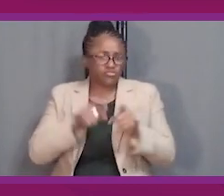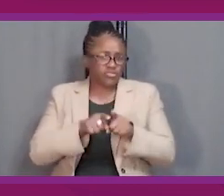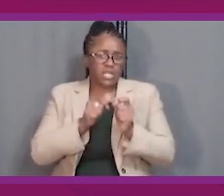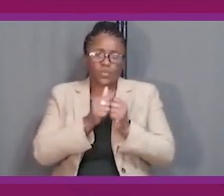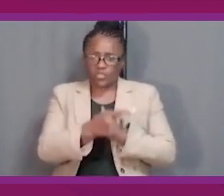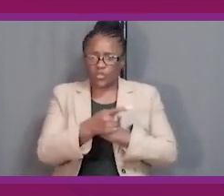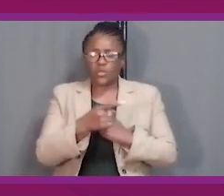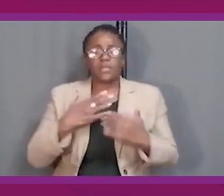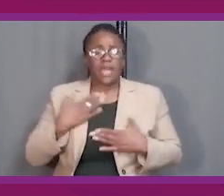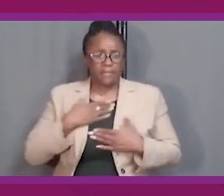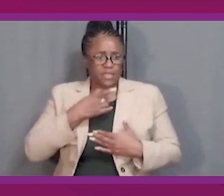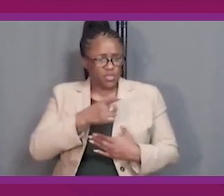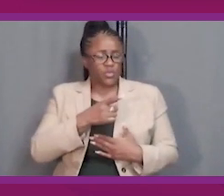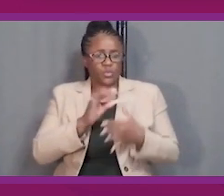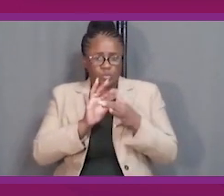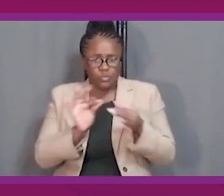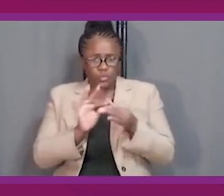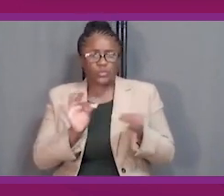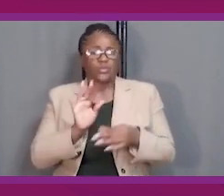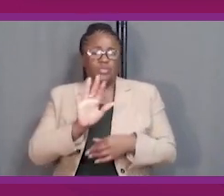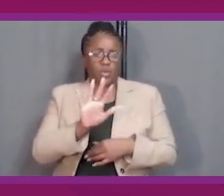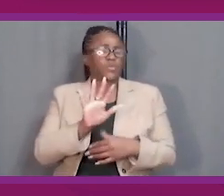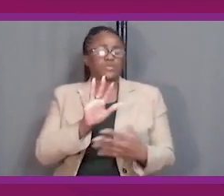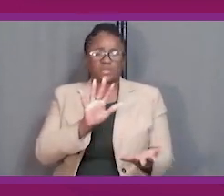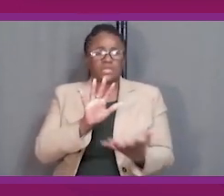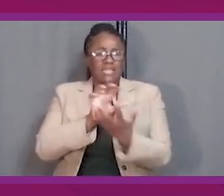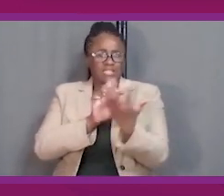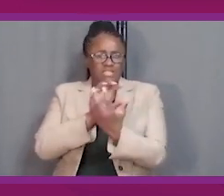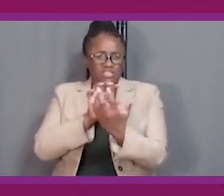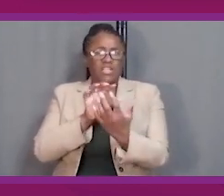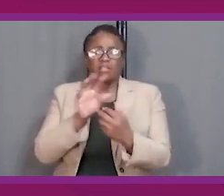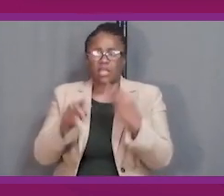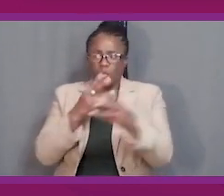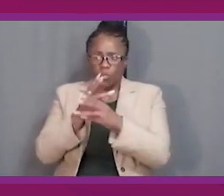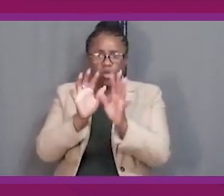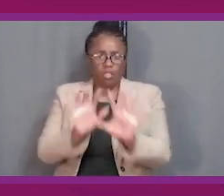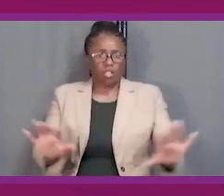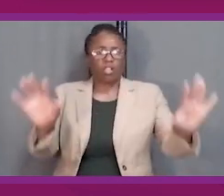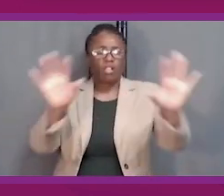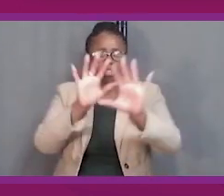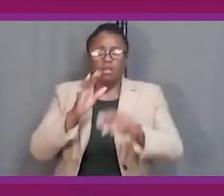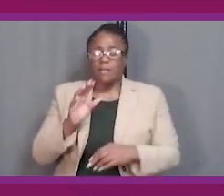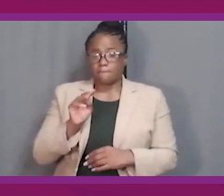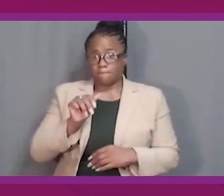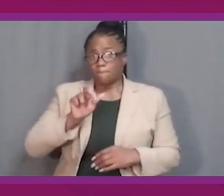And Marcie, I agree with you too, to be a little bit more right down there in the weeds right now,